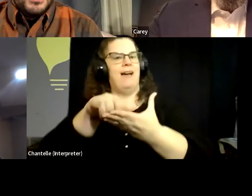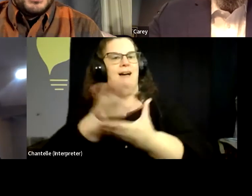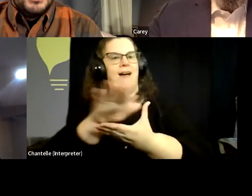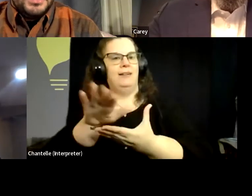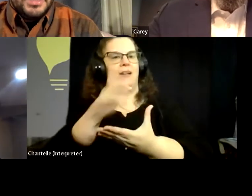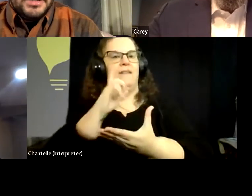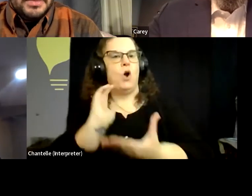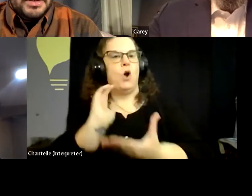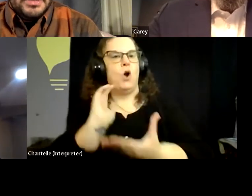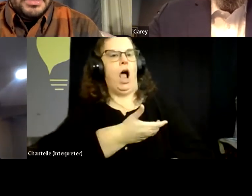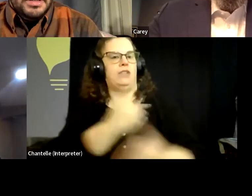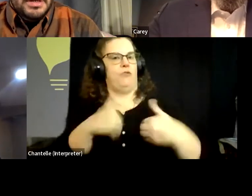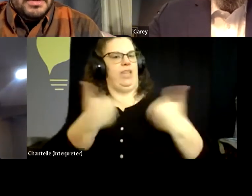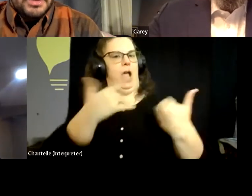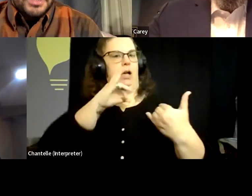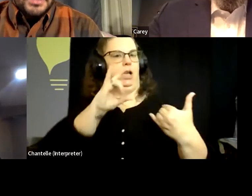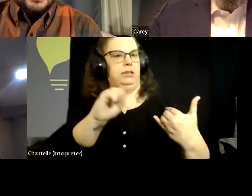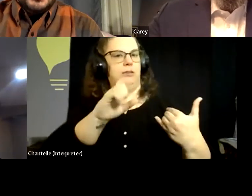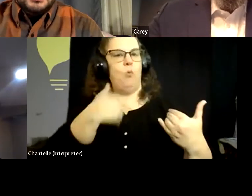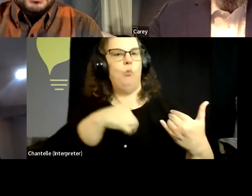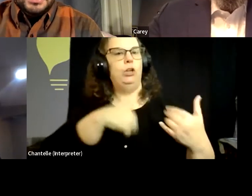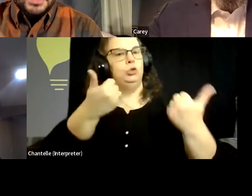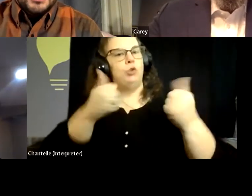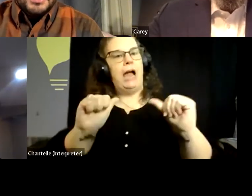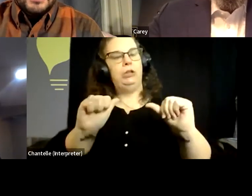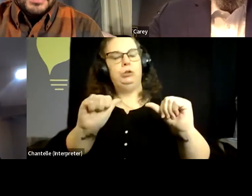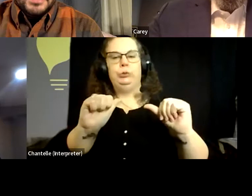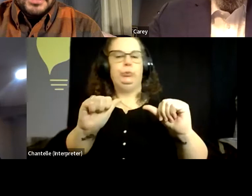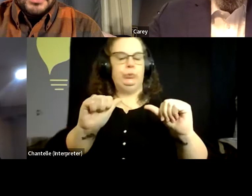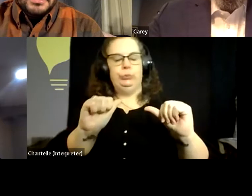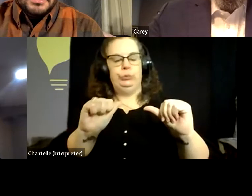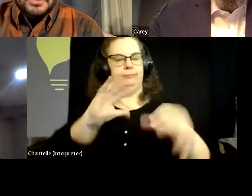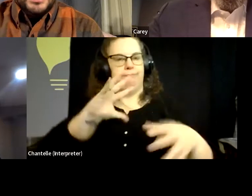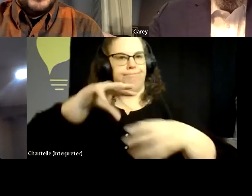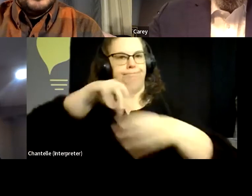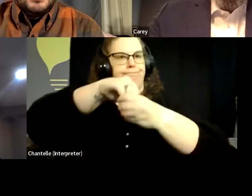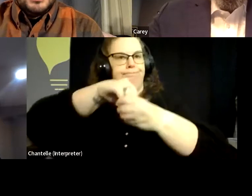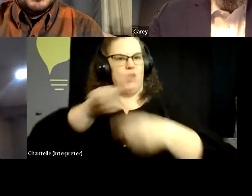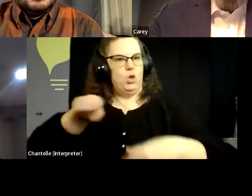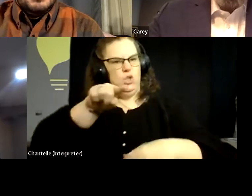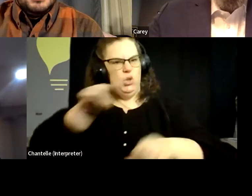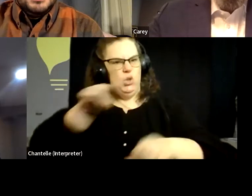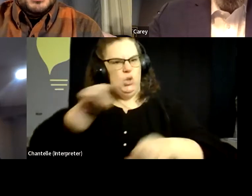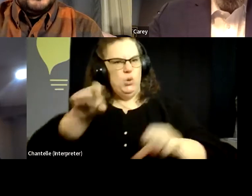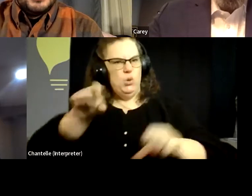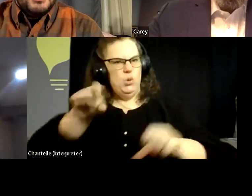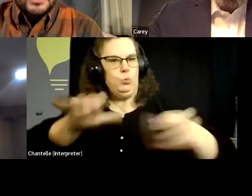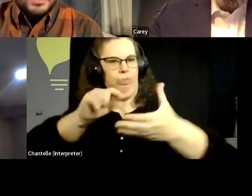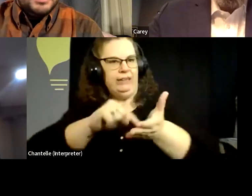For us for the young kids, we are trying to enginedder them that you can do this. This is your sport as